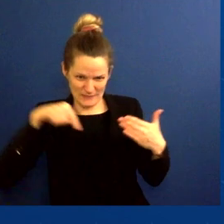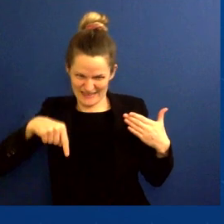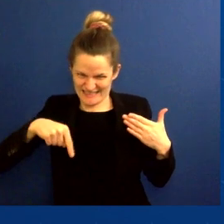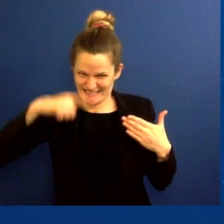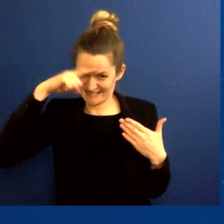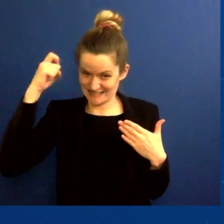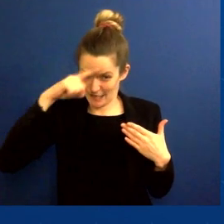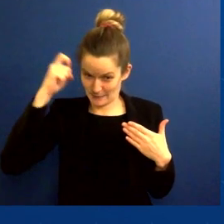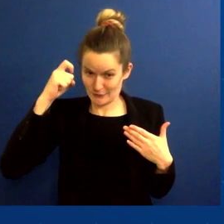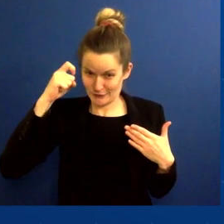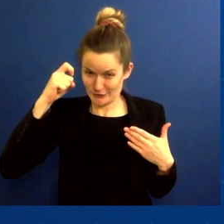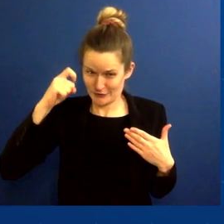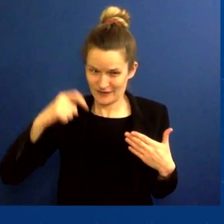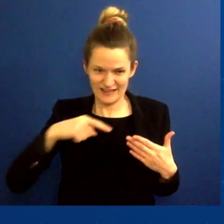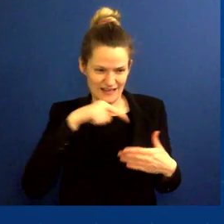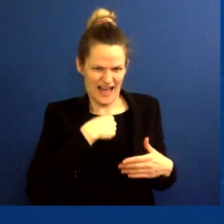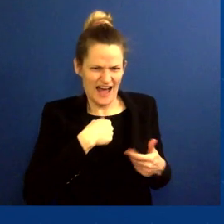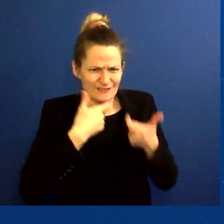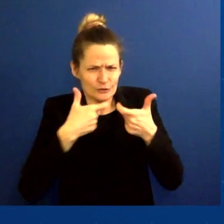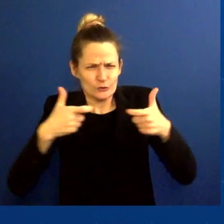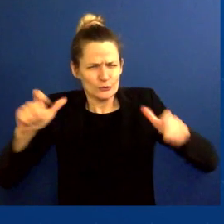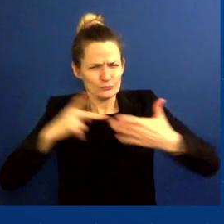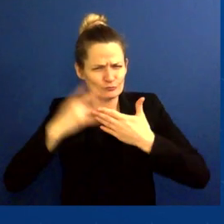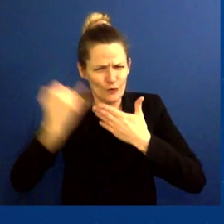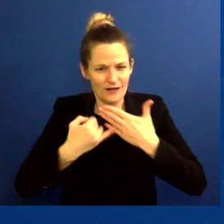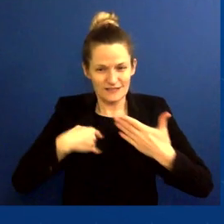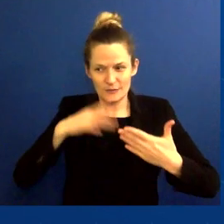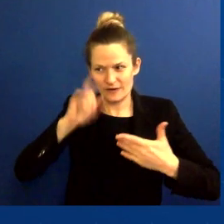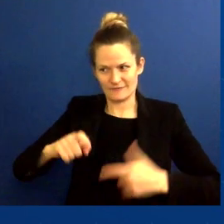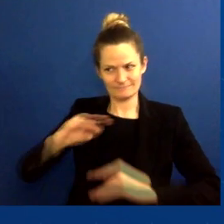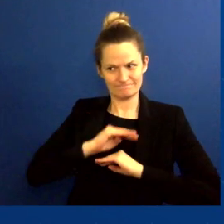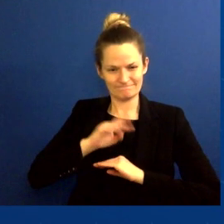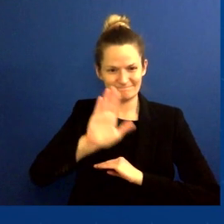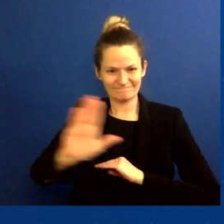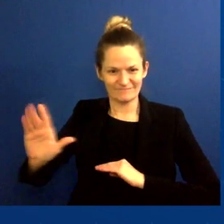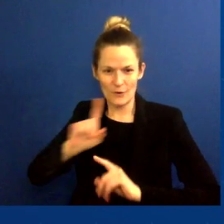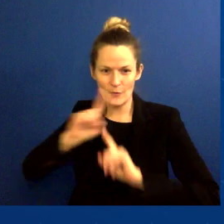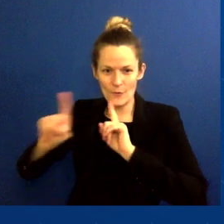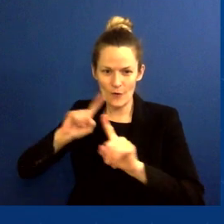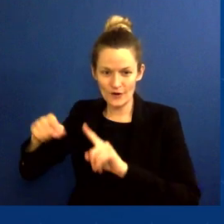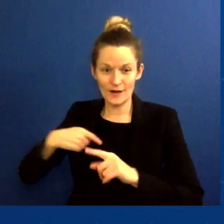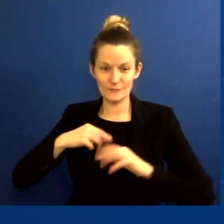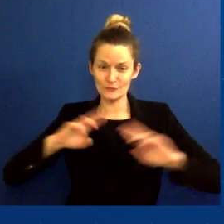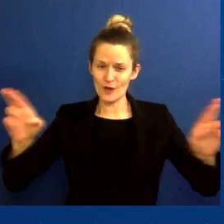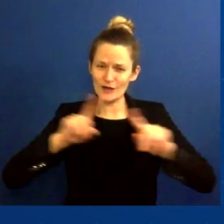But first, it's my honor to introduce the man who's going to sign it. He's a lifelong friend of workers like me